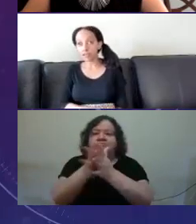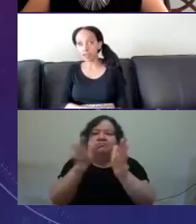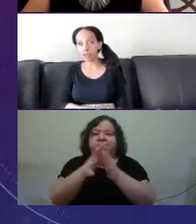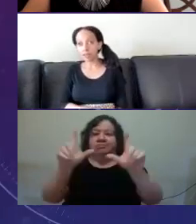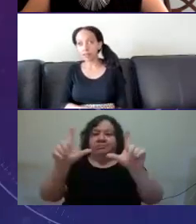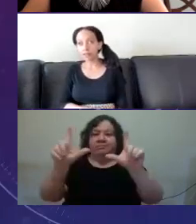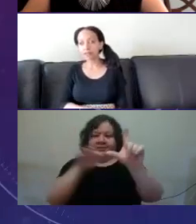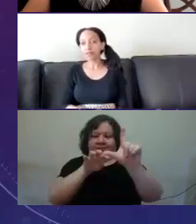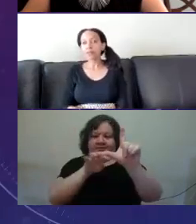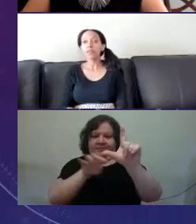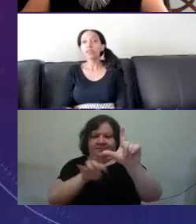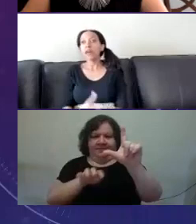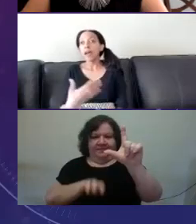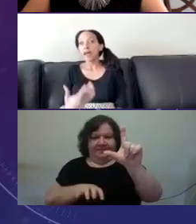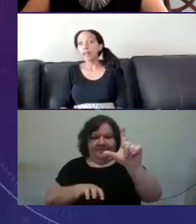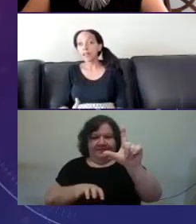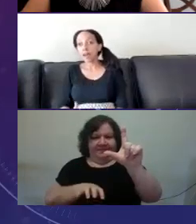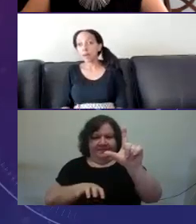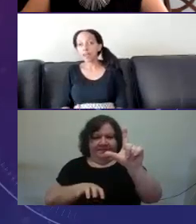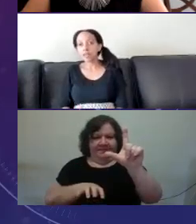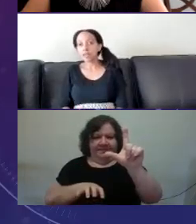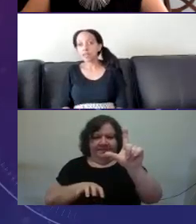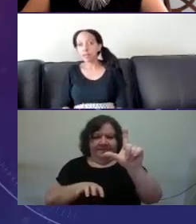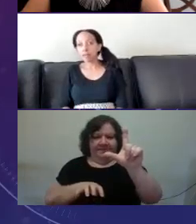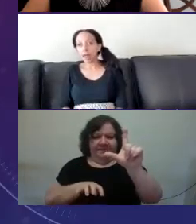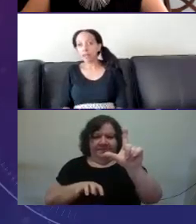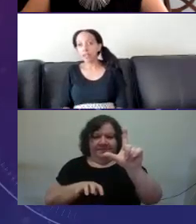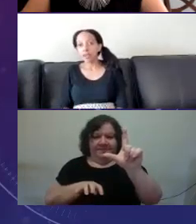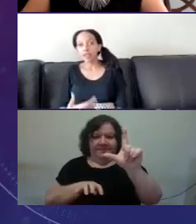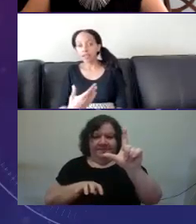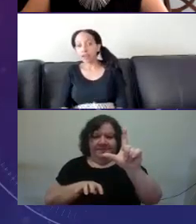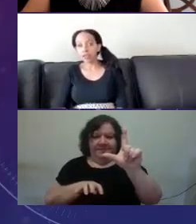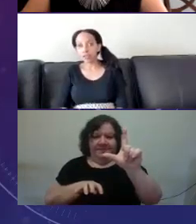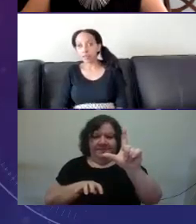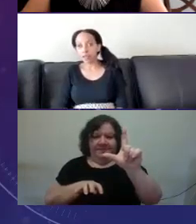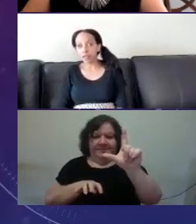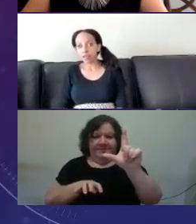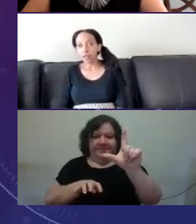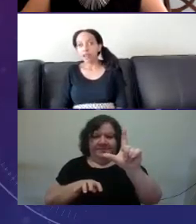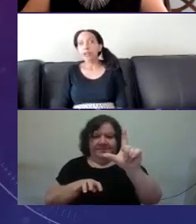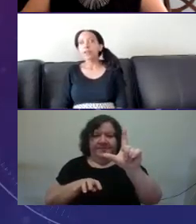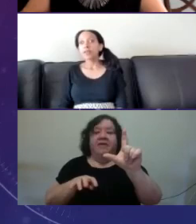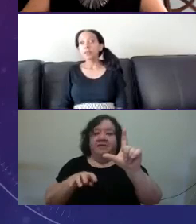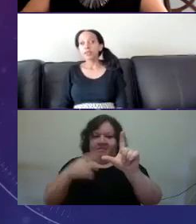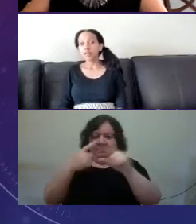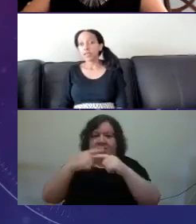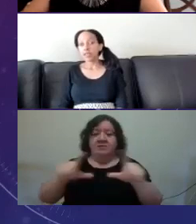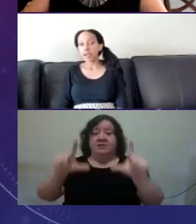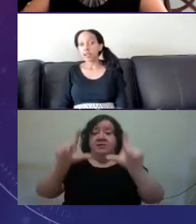and then that way it doesn't impact the character limit you will see the letters